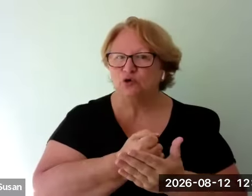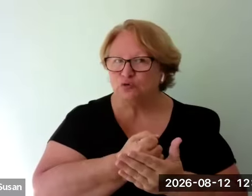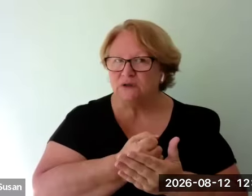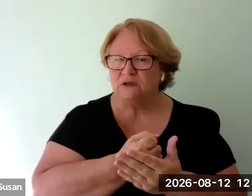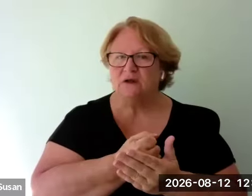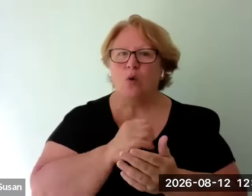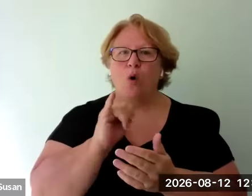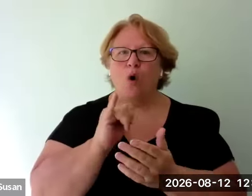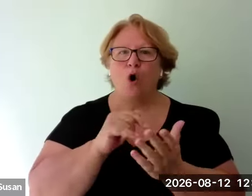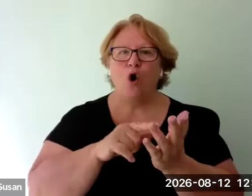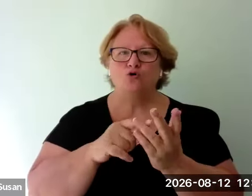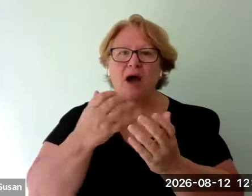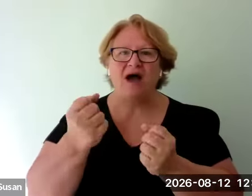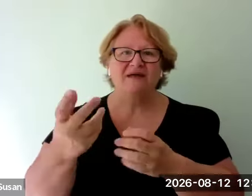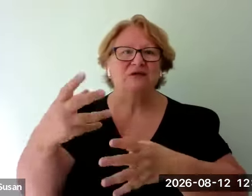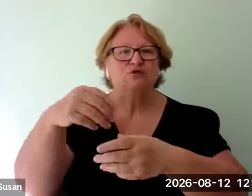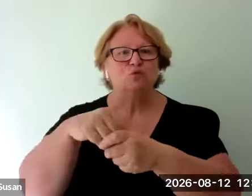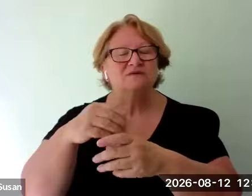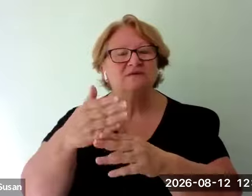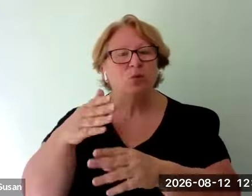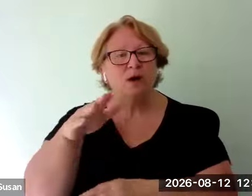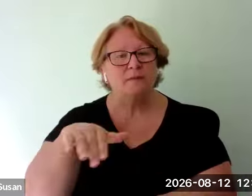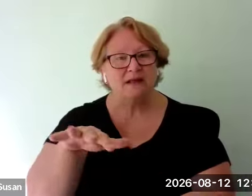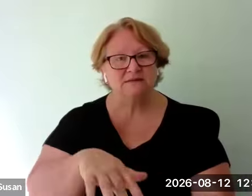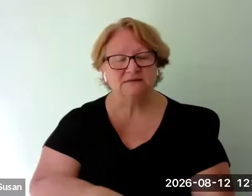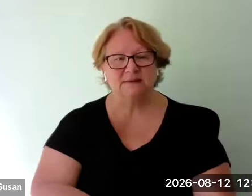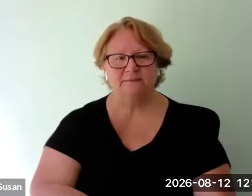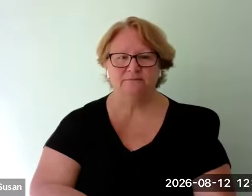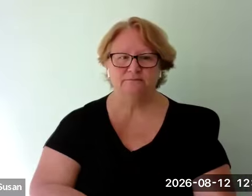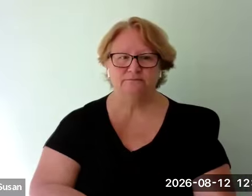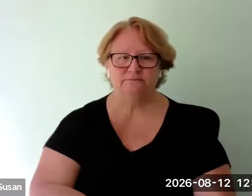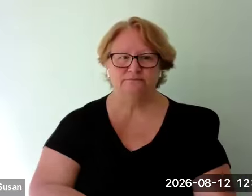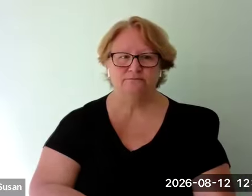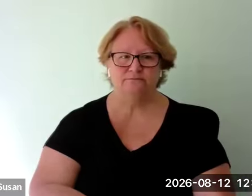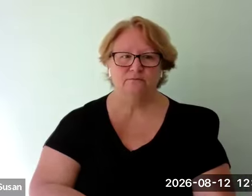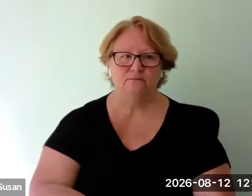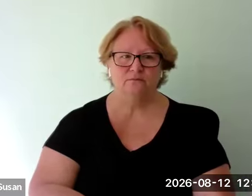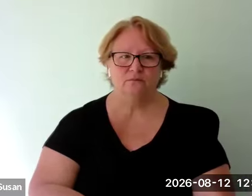applicant's disability but it can also include other factors